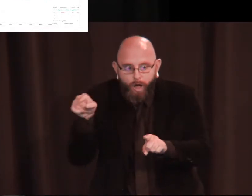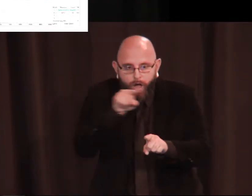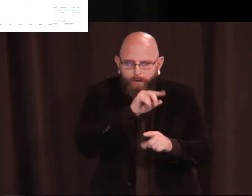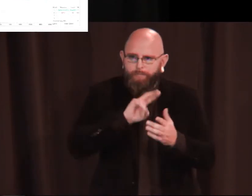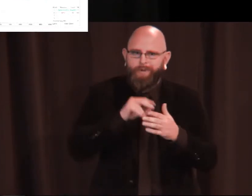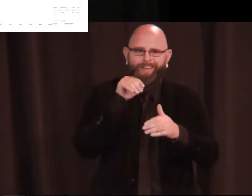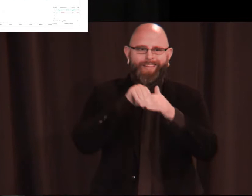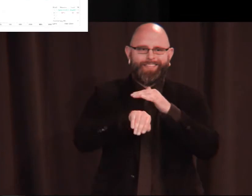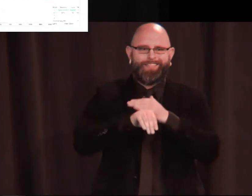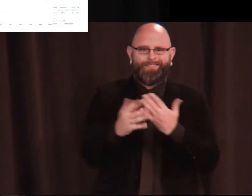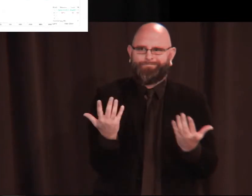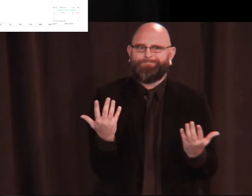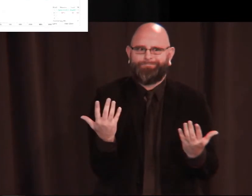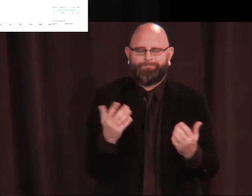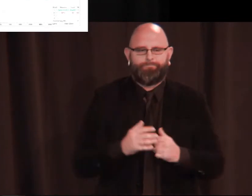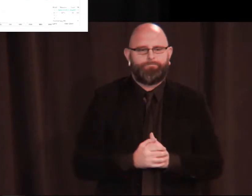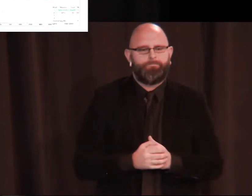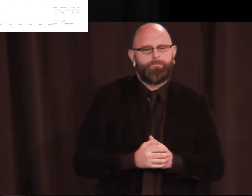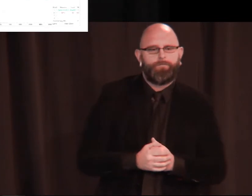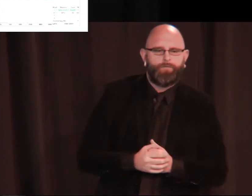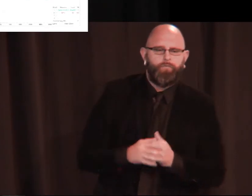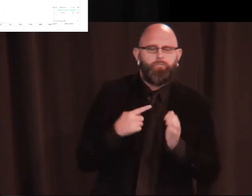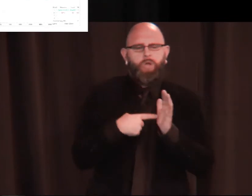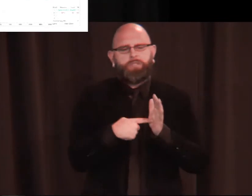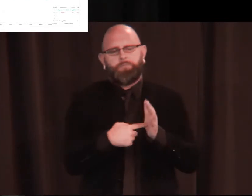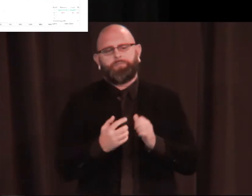So, we might have a child that has a flat hearing loss,